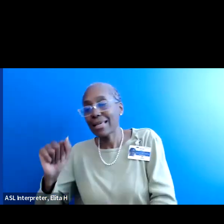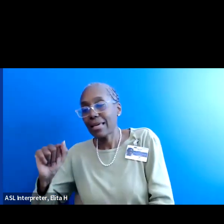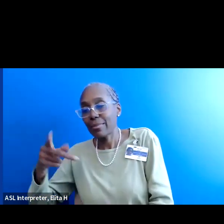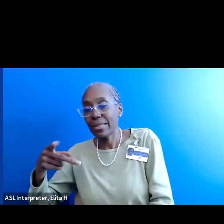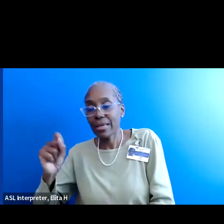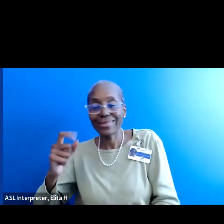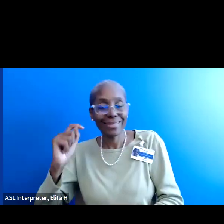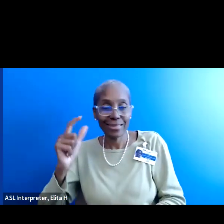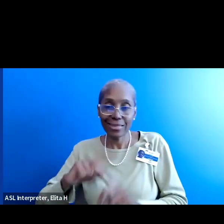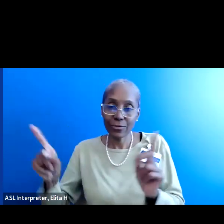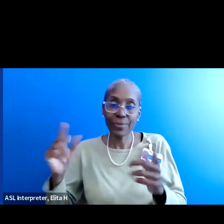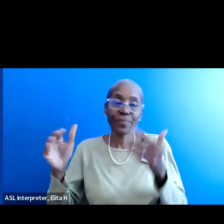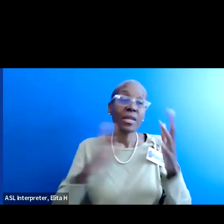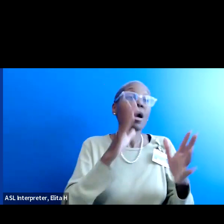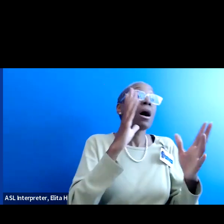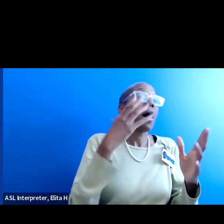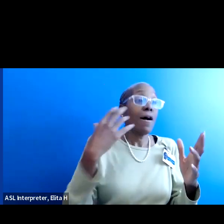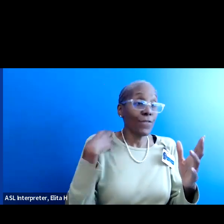They are not the official finder of fact of abuse.